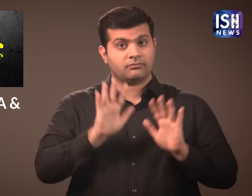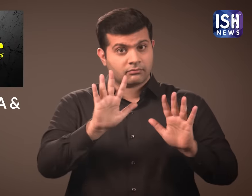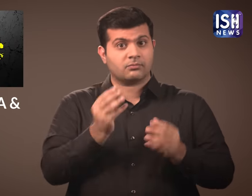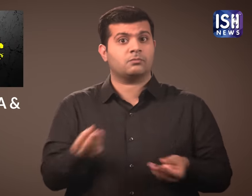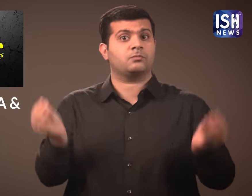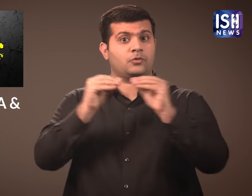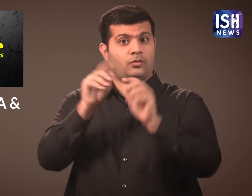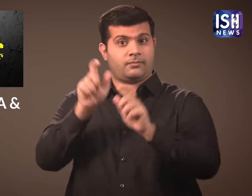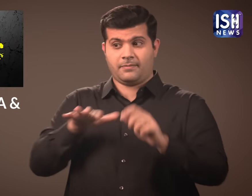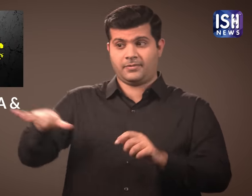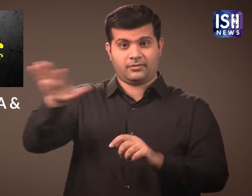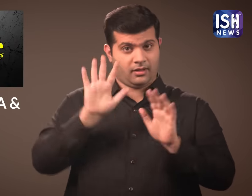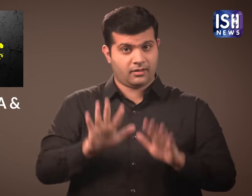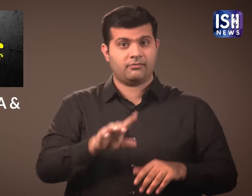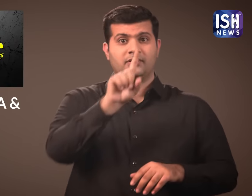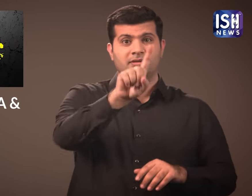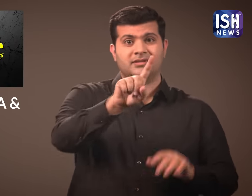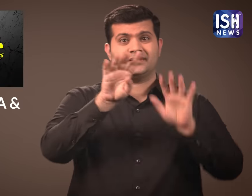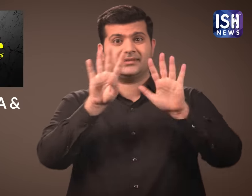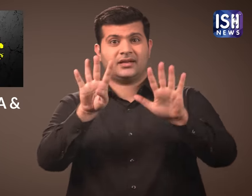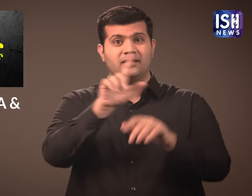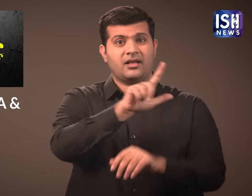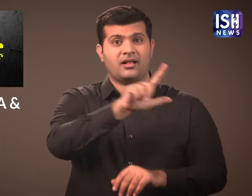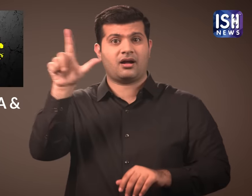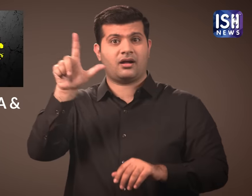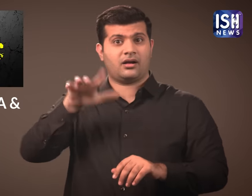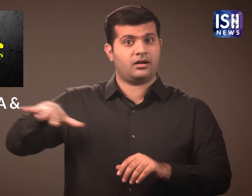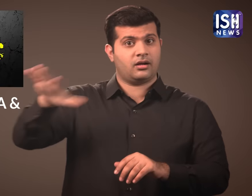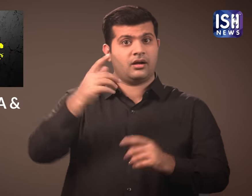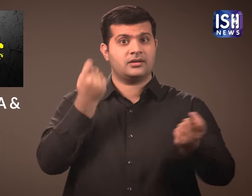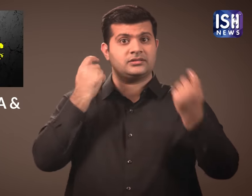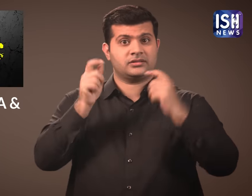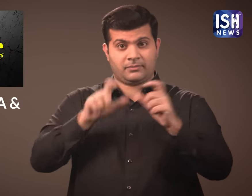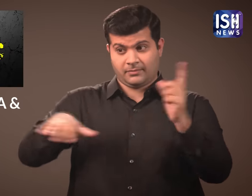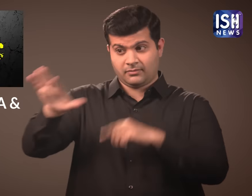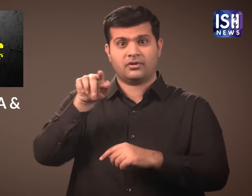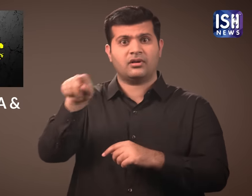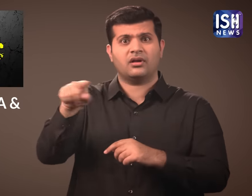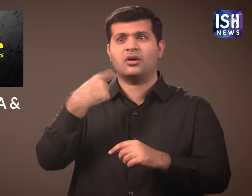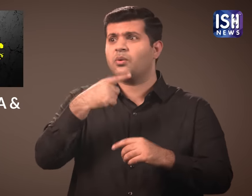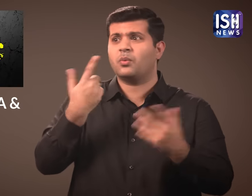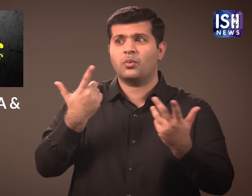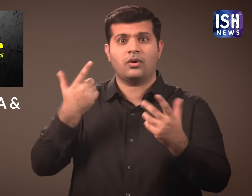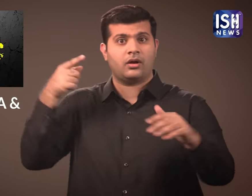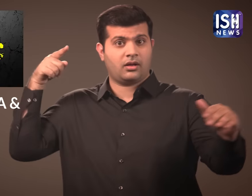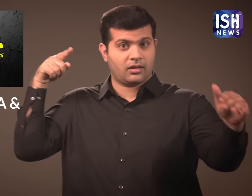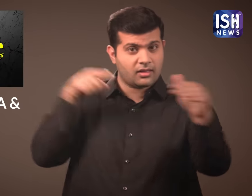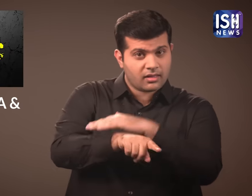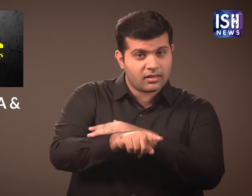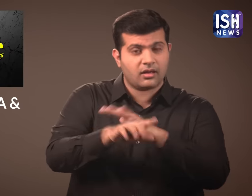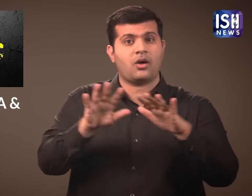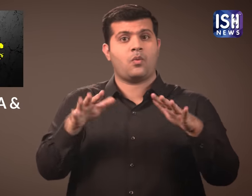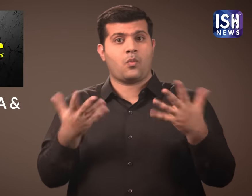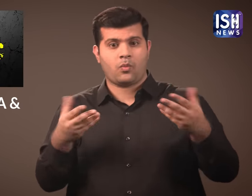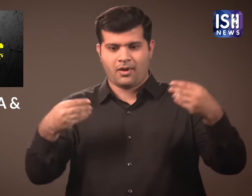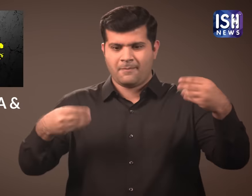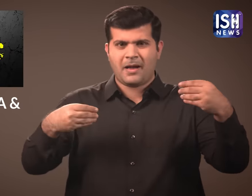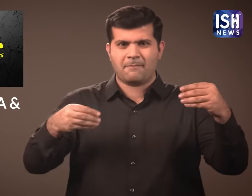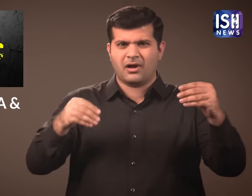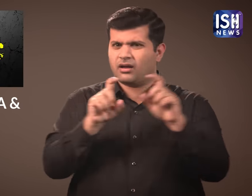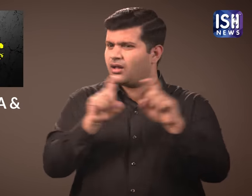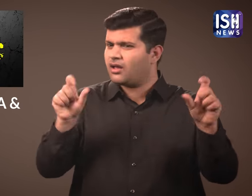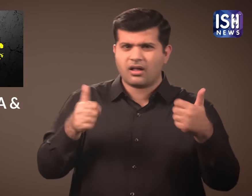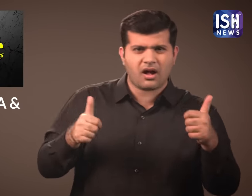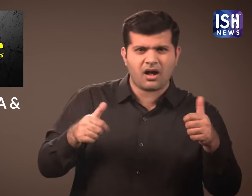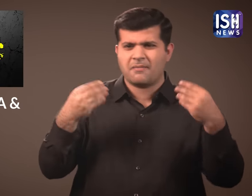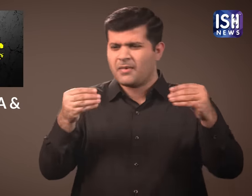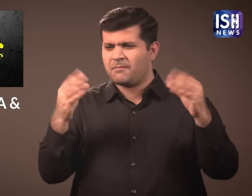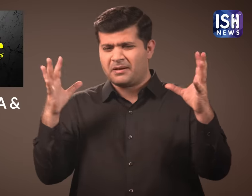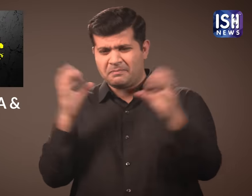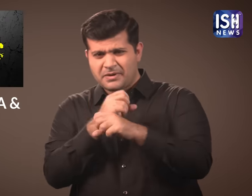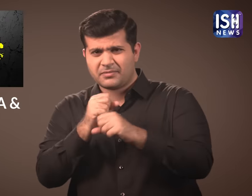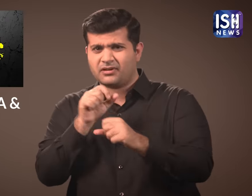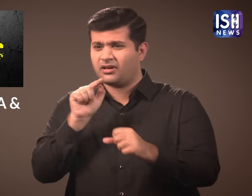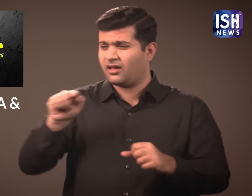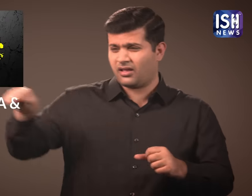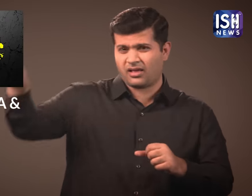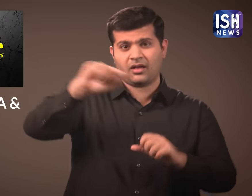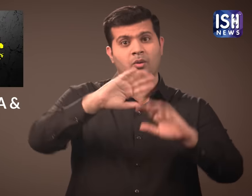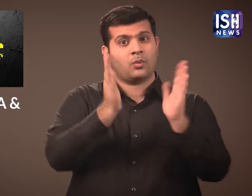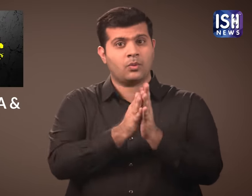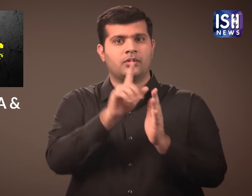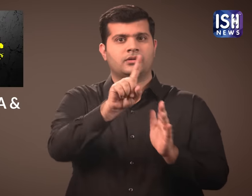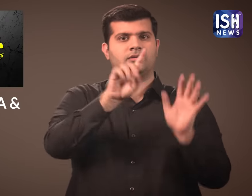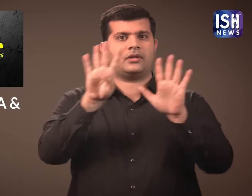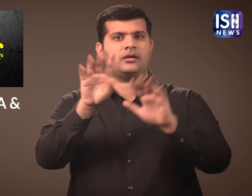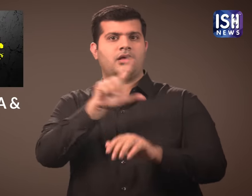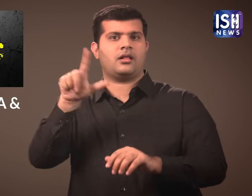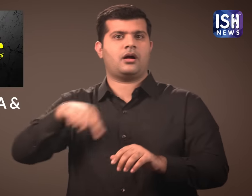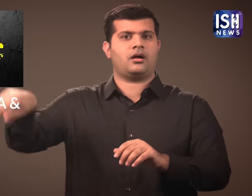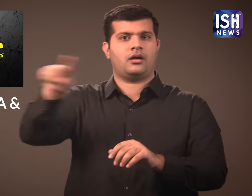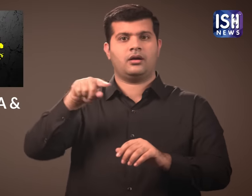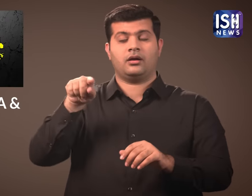However there were 19 lakh people which included immigrants and residents of Assam without proper documentation.